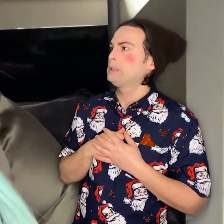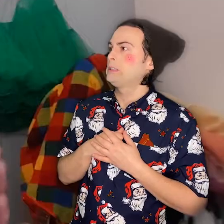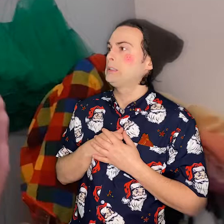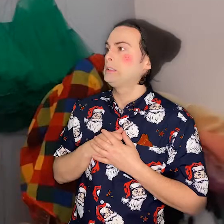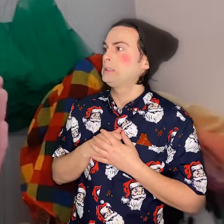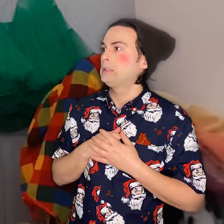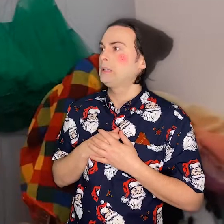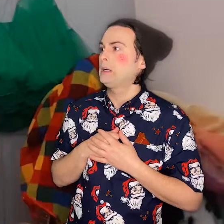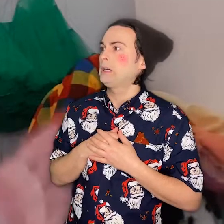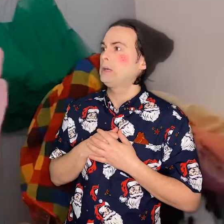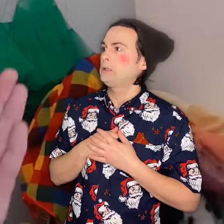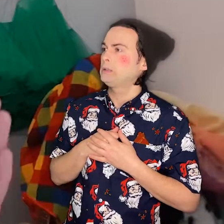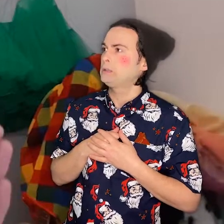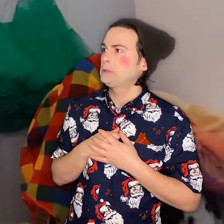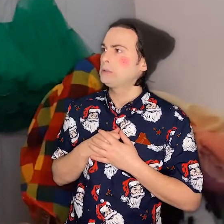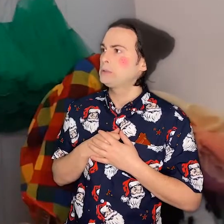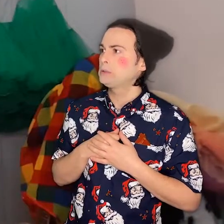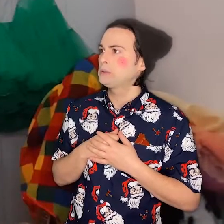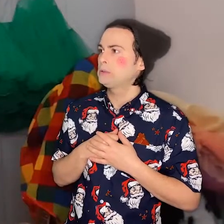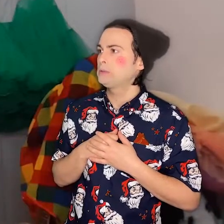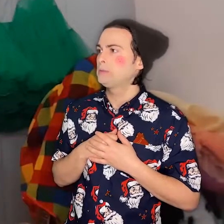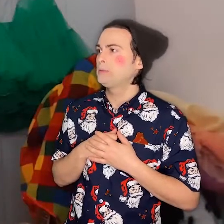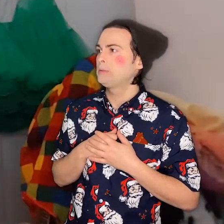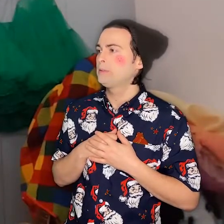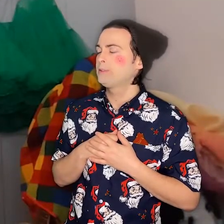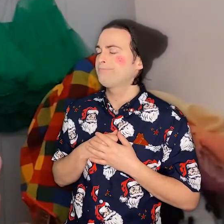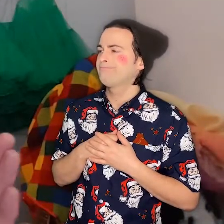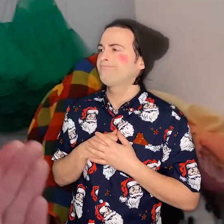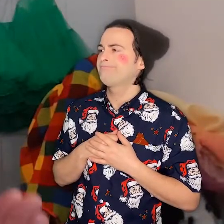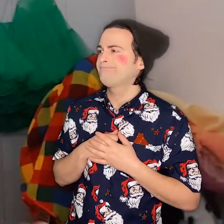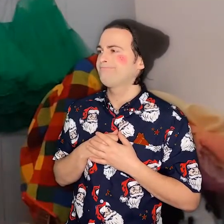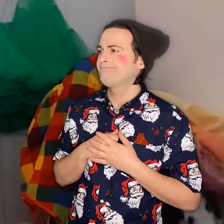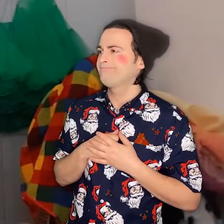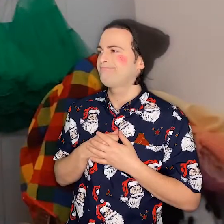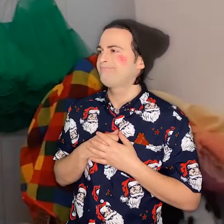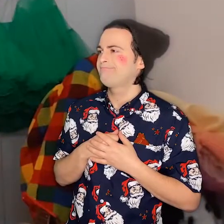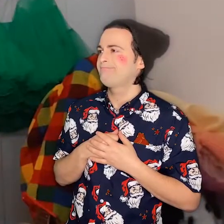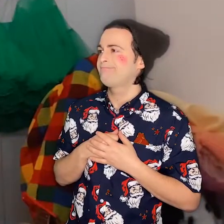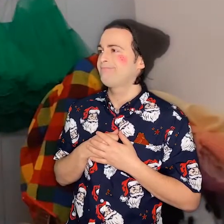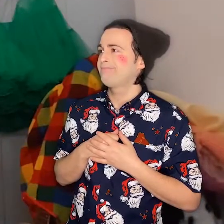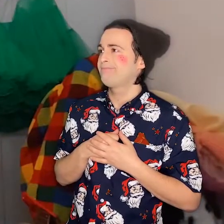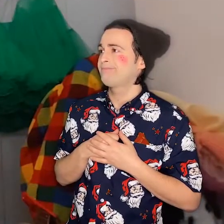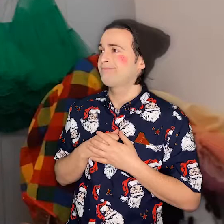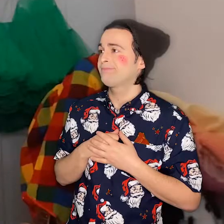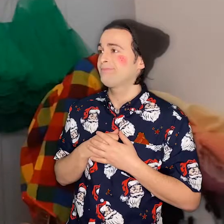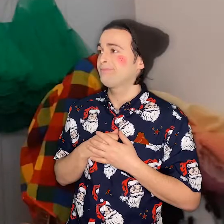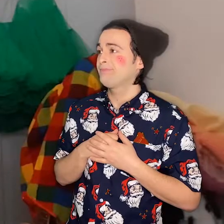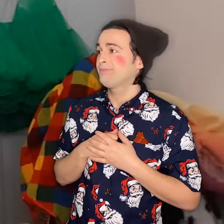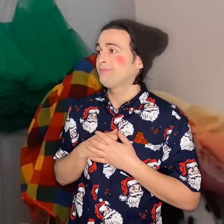Helen – Aye hen, you don’t have to have to forget him and one day you’ll climb the